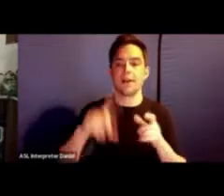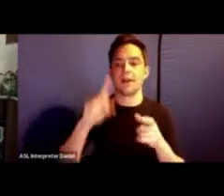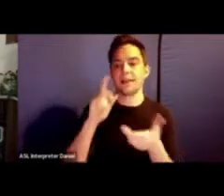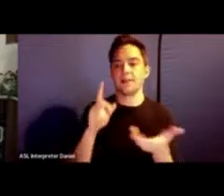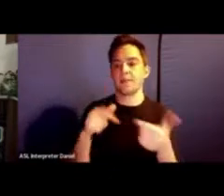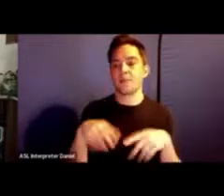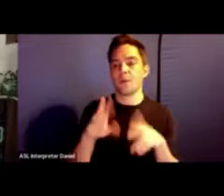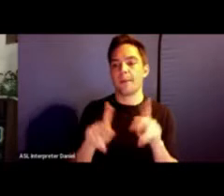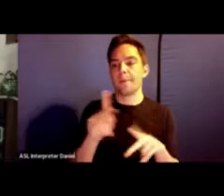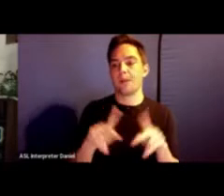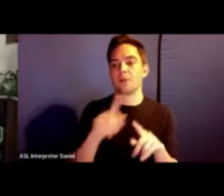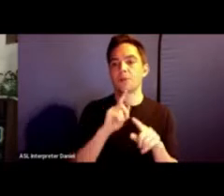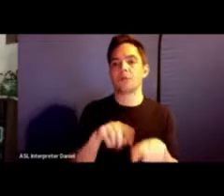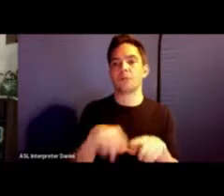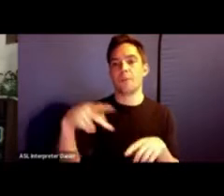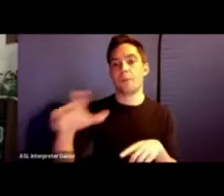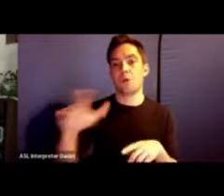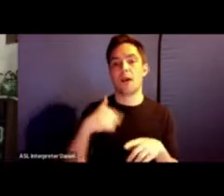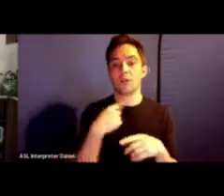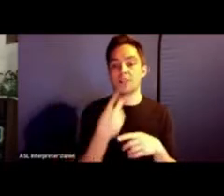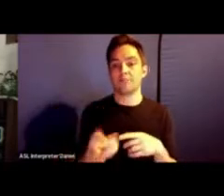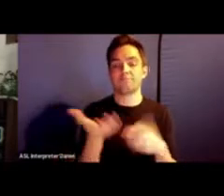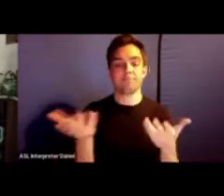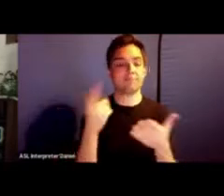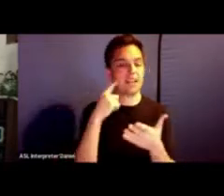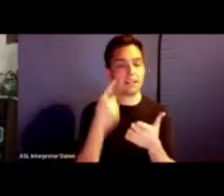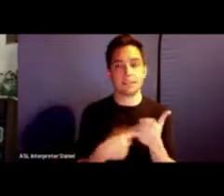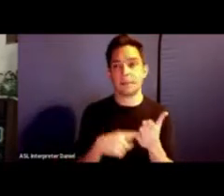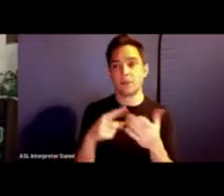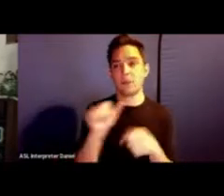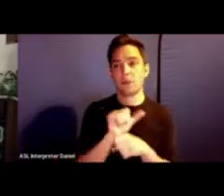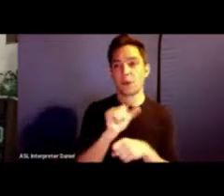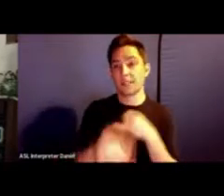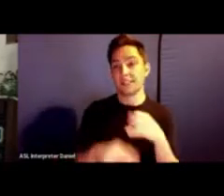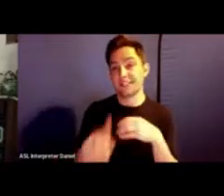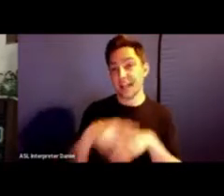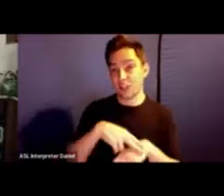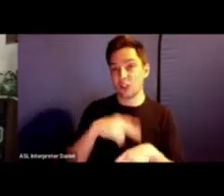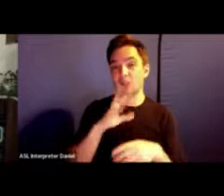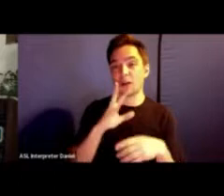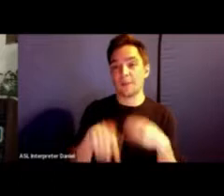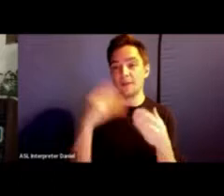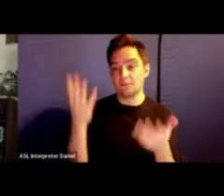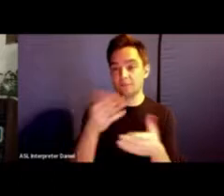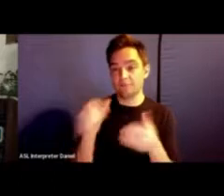responding to the poll, I'll just say, I think sometimes when we're working nationally talking about information and assistance, it can be